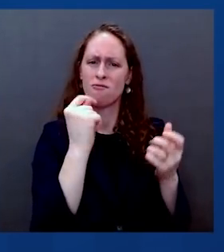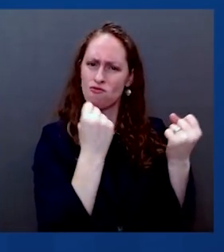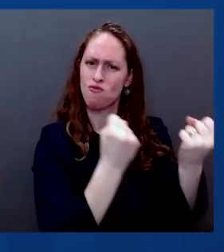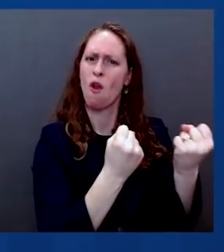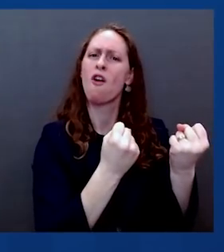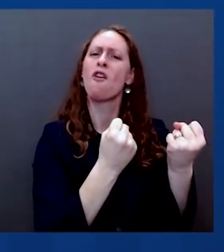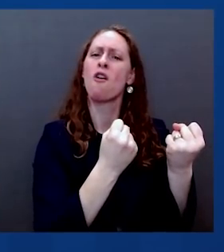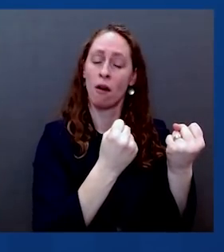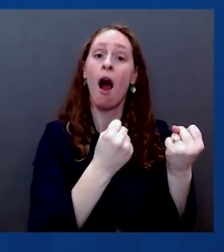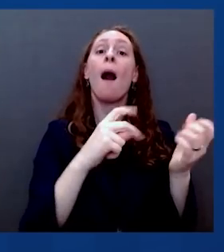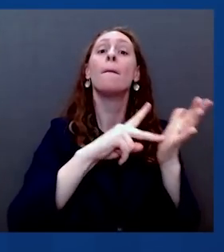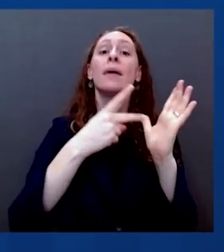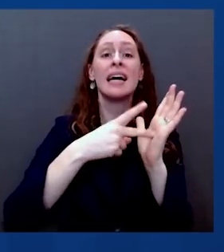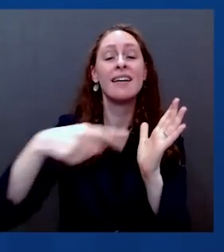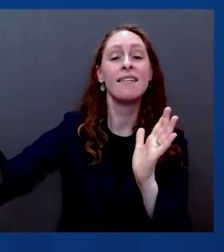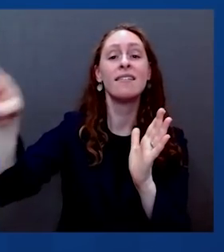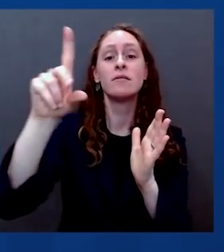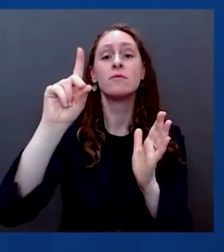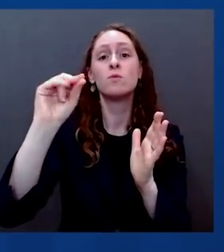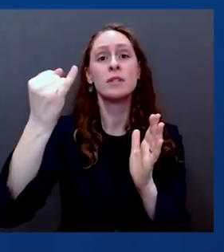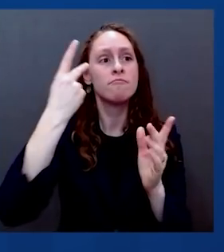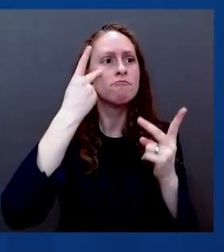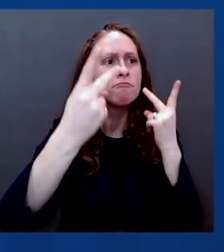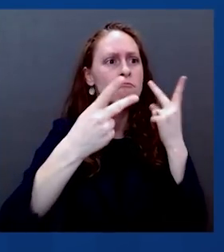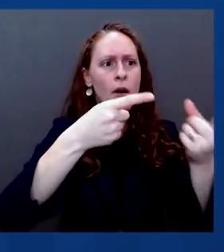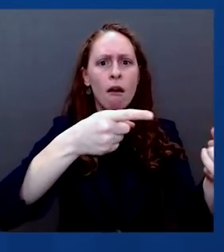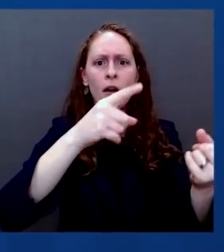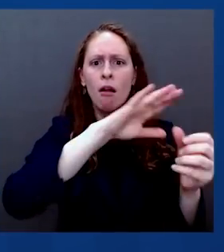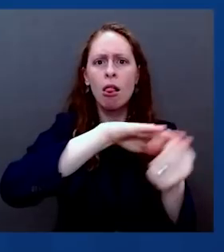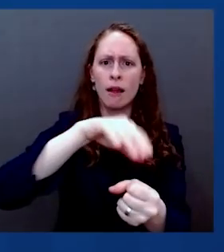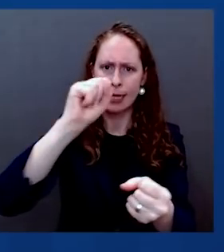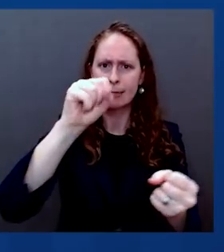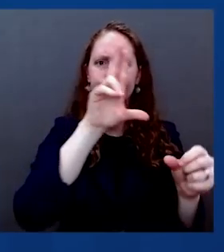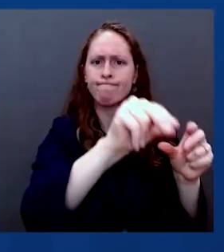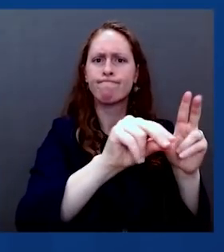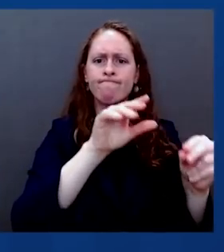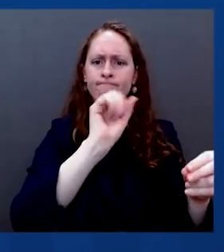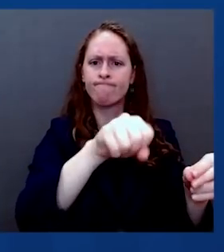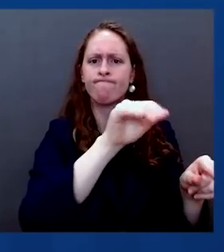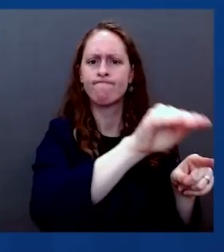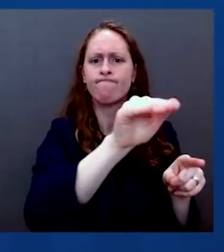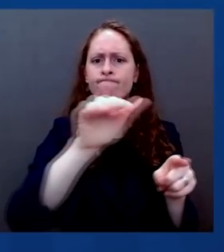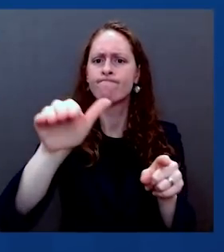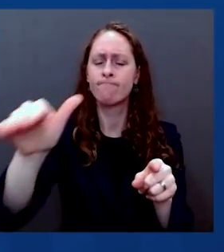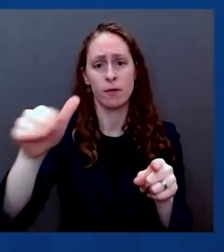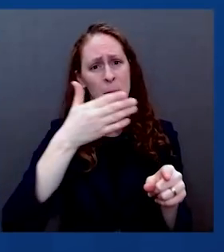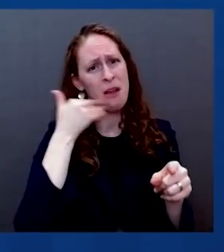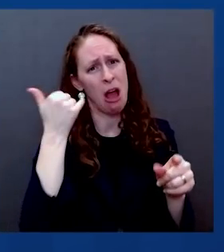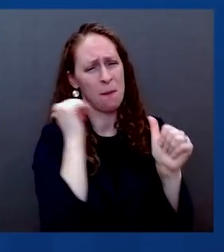before they go into effect. The Vice President and I have supported voting rights bills